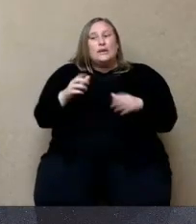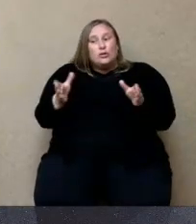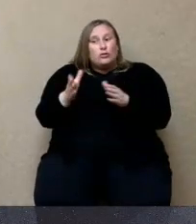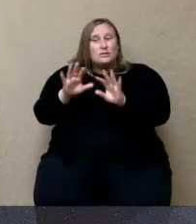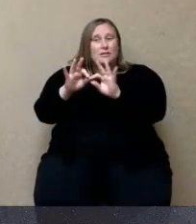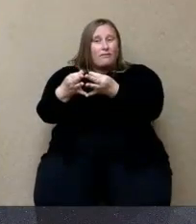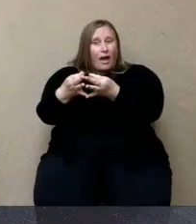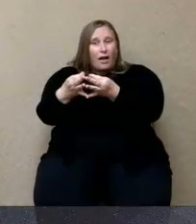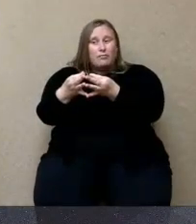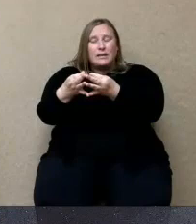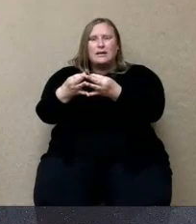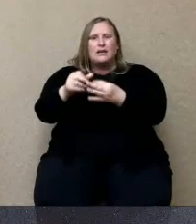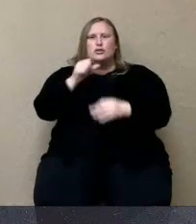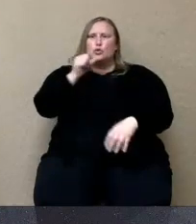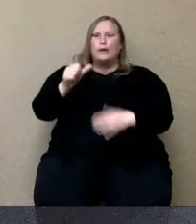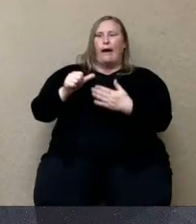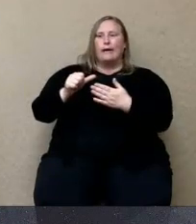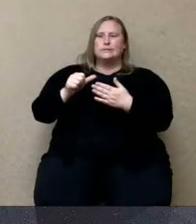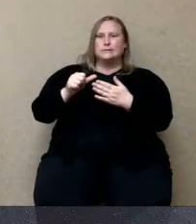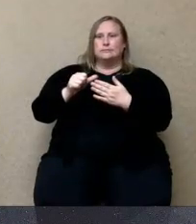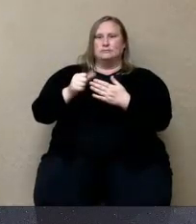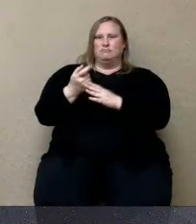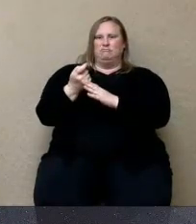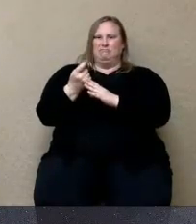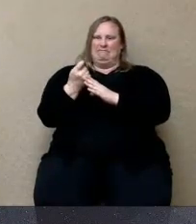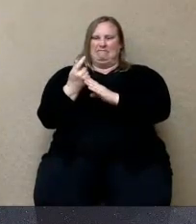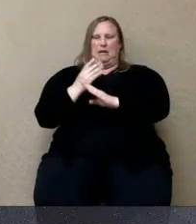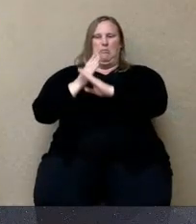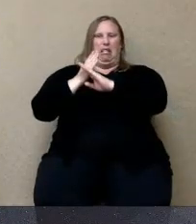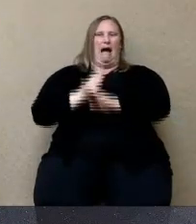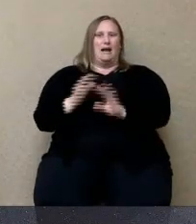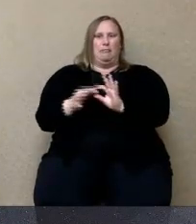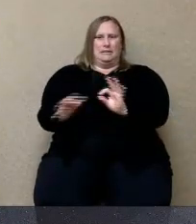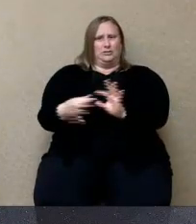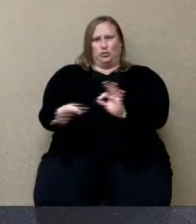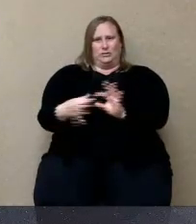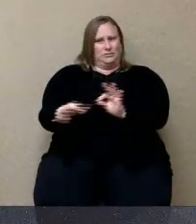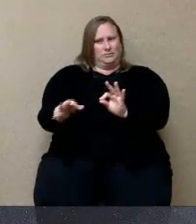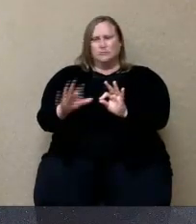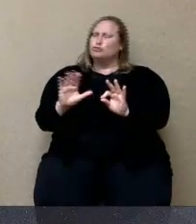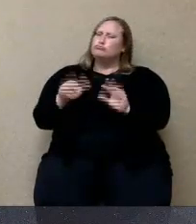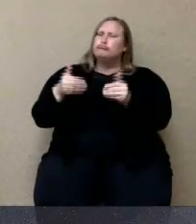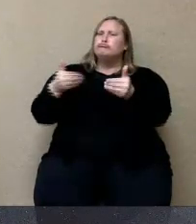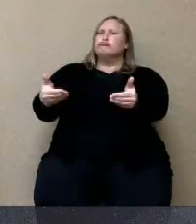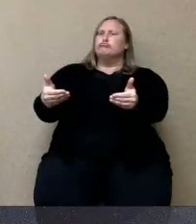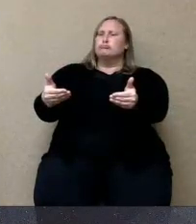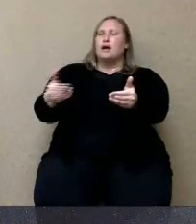censor messages because people should be able to say what they want to say, but you have to do the teaching around it,